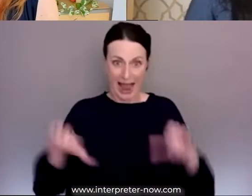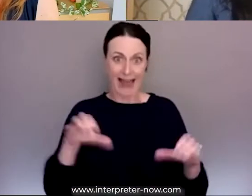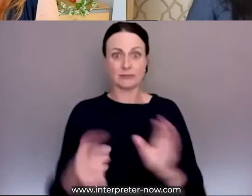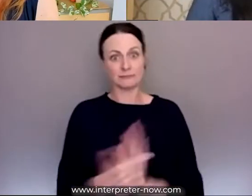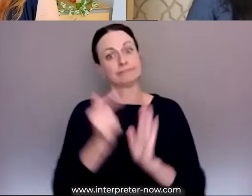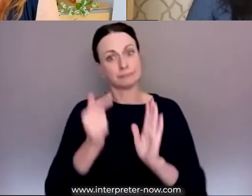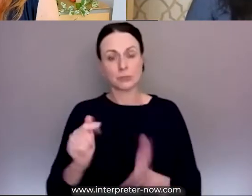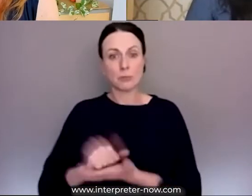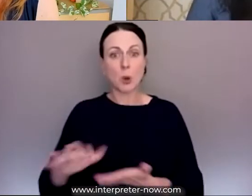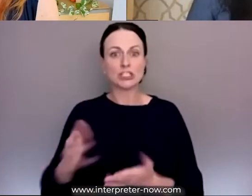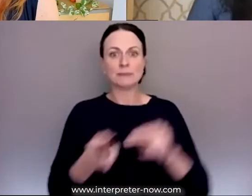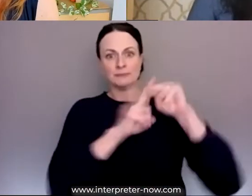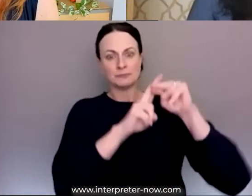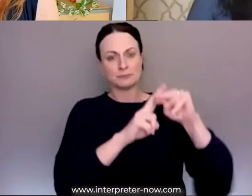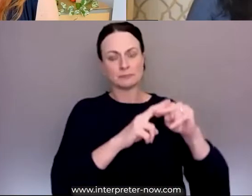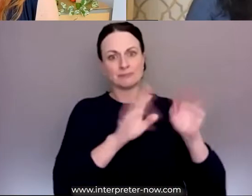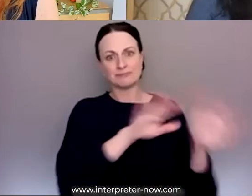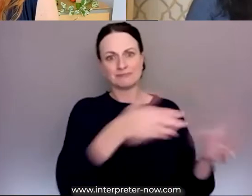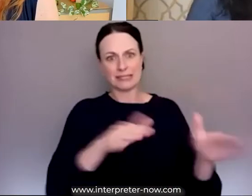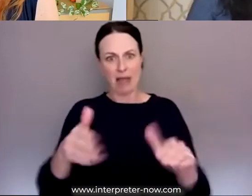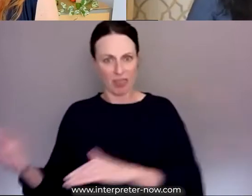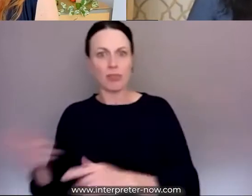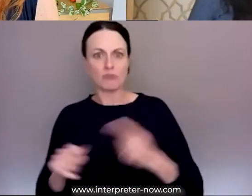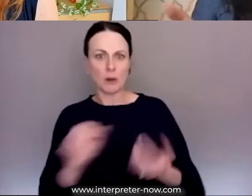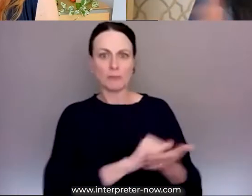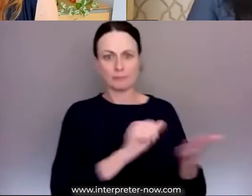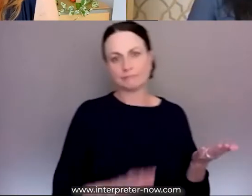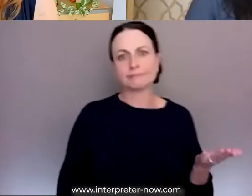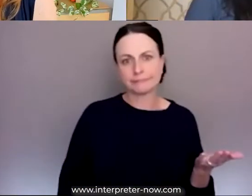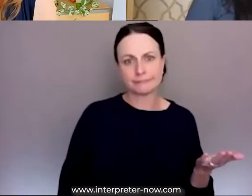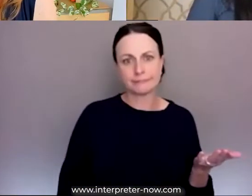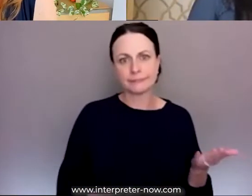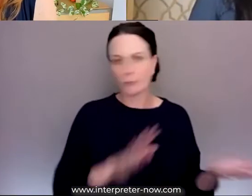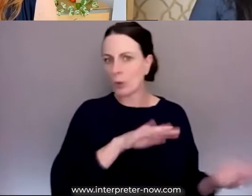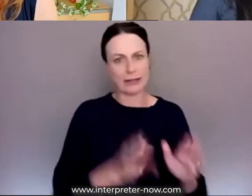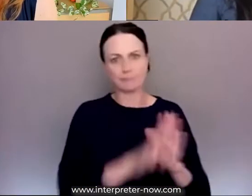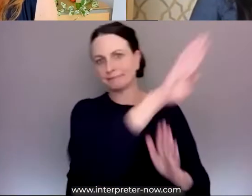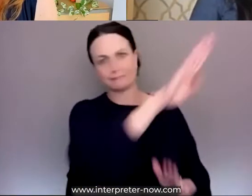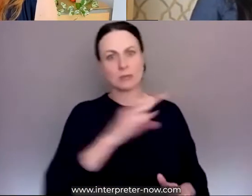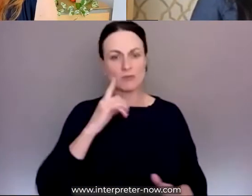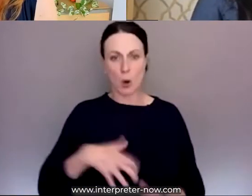It only increases the mortality rate for the pregnant folks.